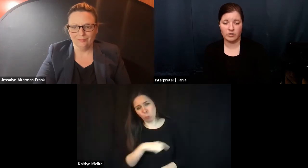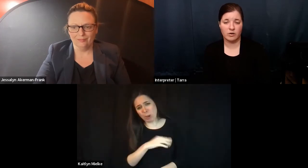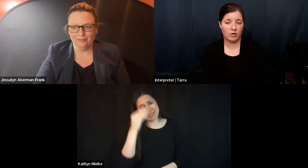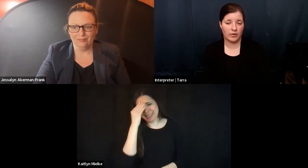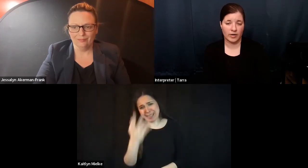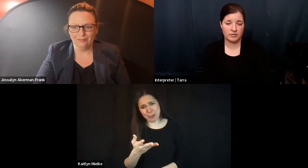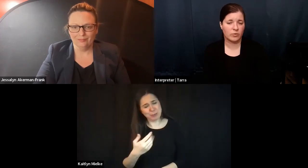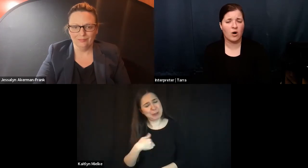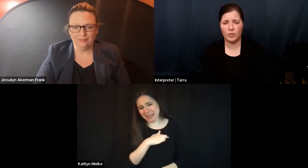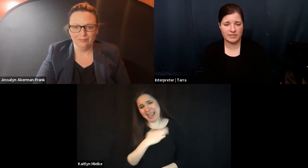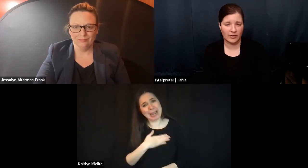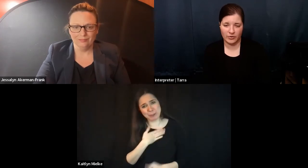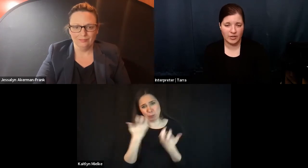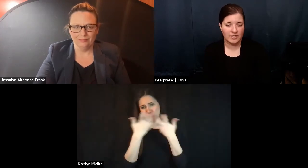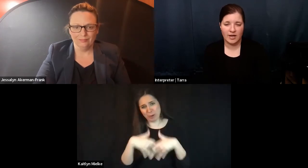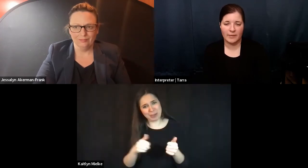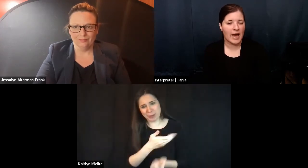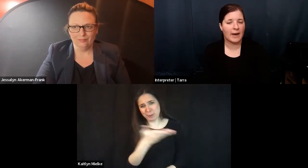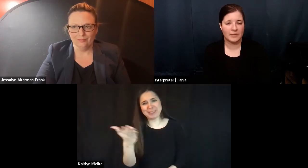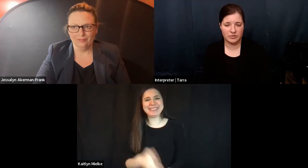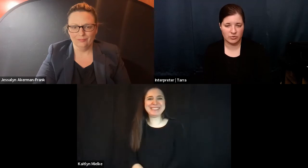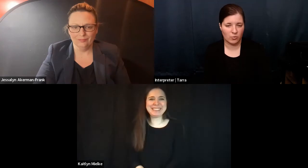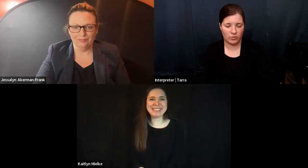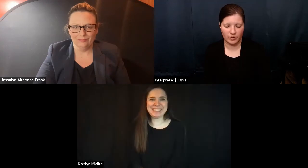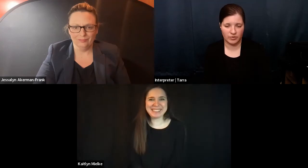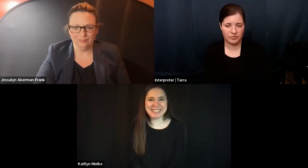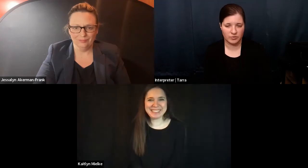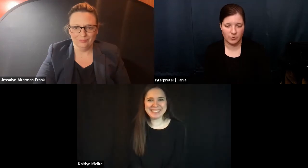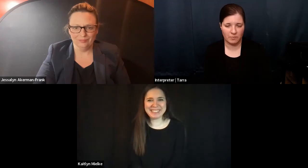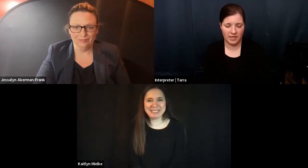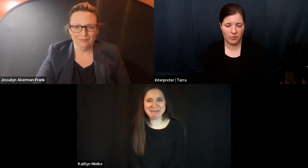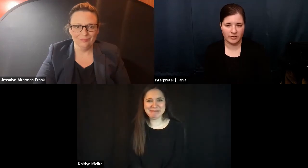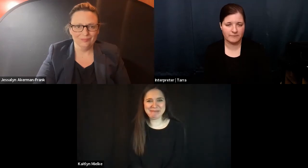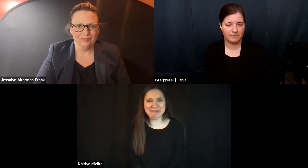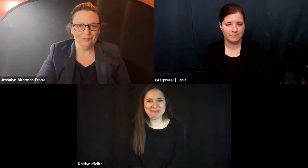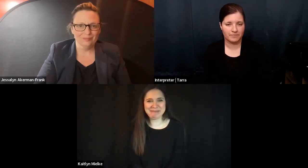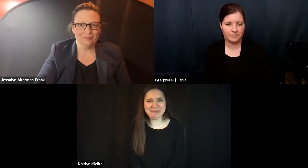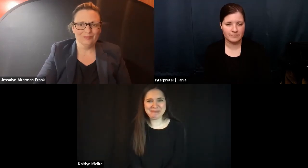And if you don't know, then just ask. If something works or doesn't work, are there ways -- we will always tell you.